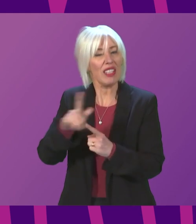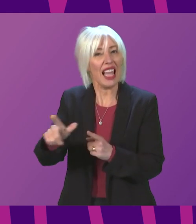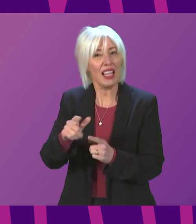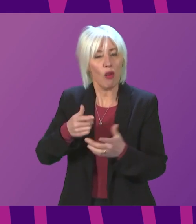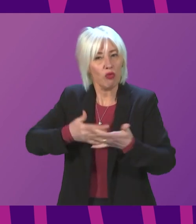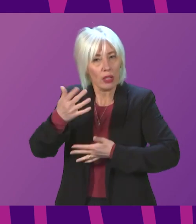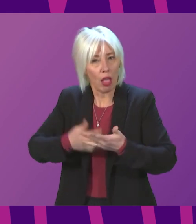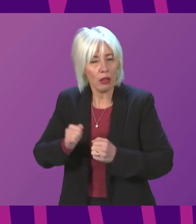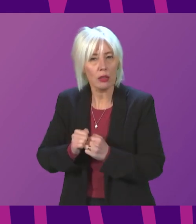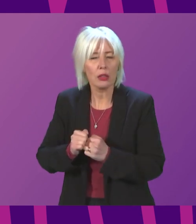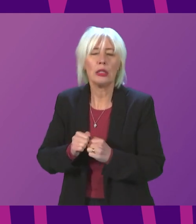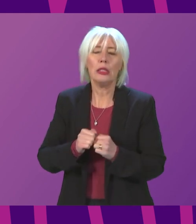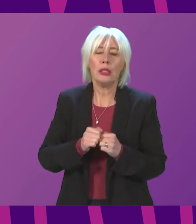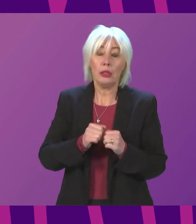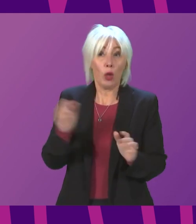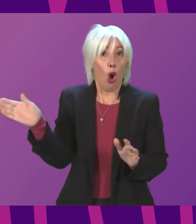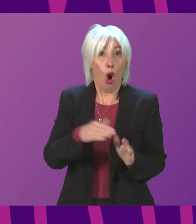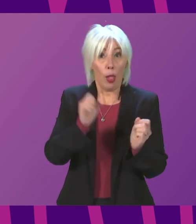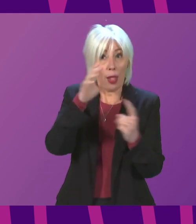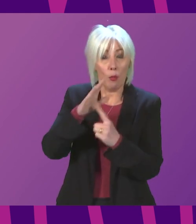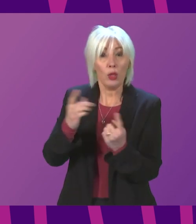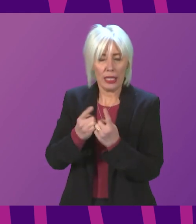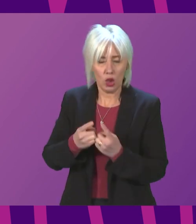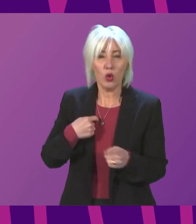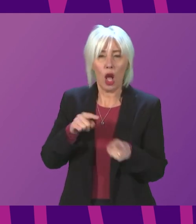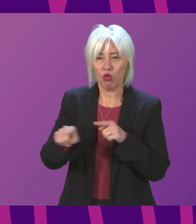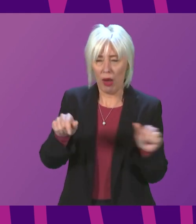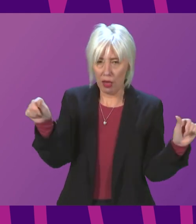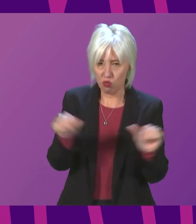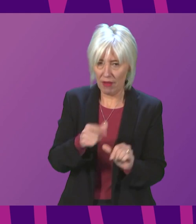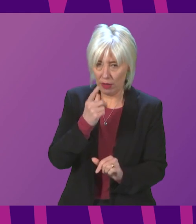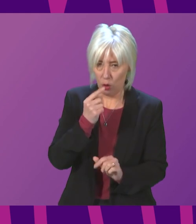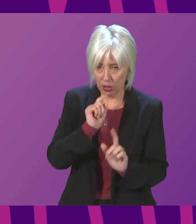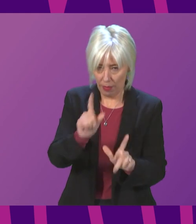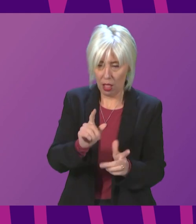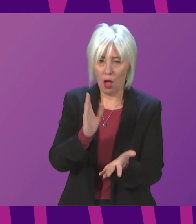I will take those issues in turn. They are all important issues, Presiding Officer, so I hope that you will forgive me for taking time to provide substantive answers.